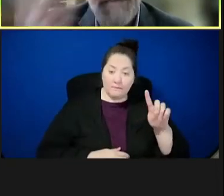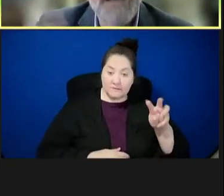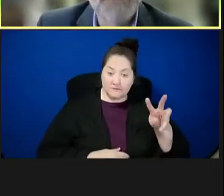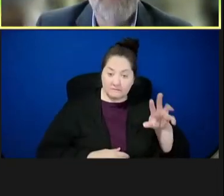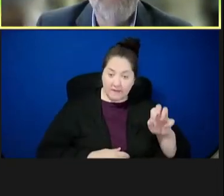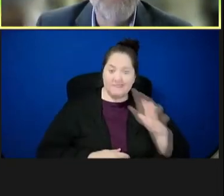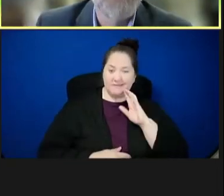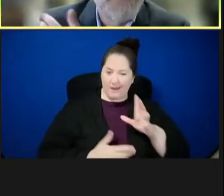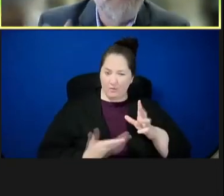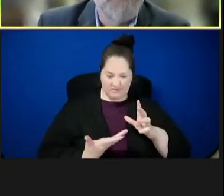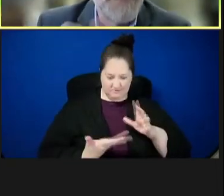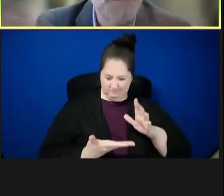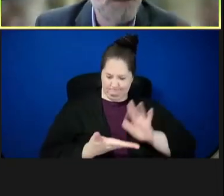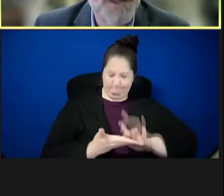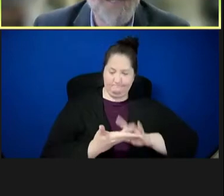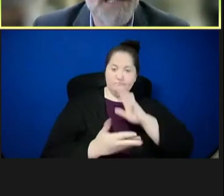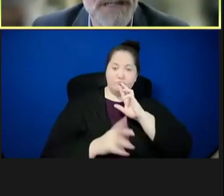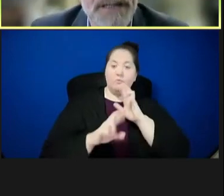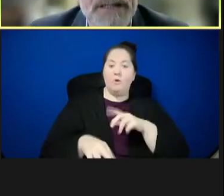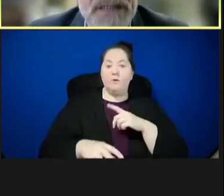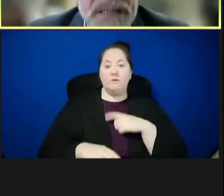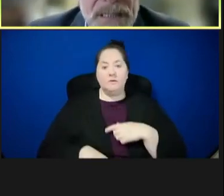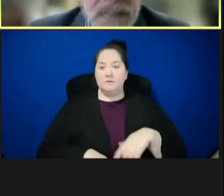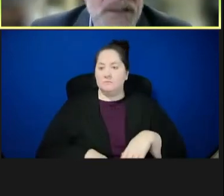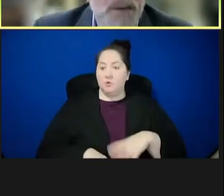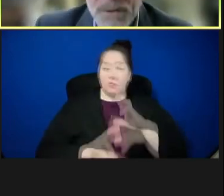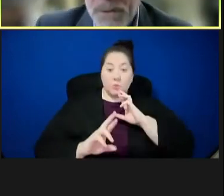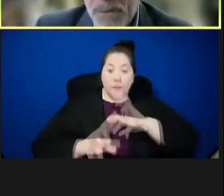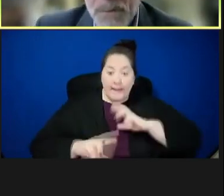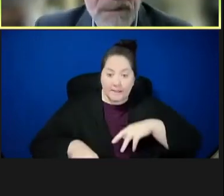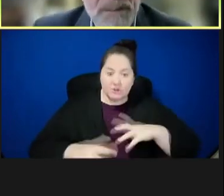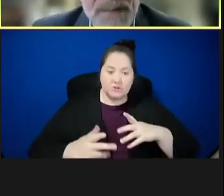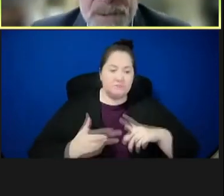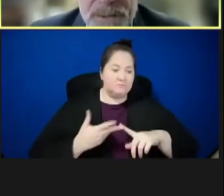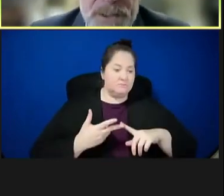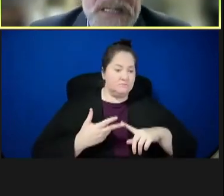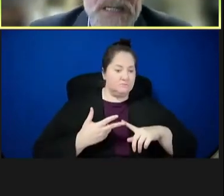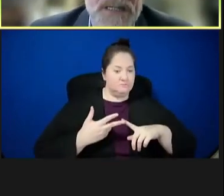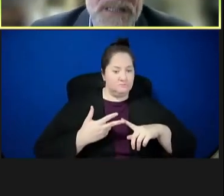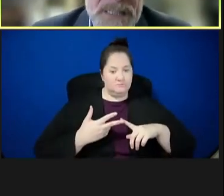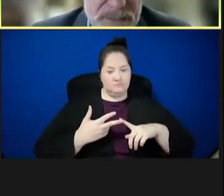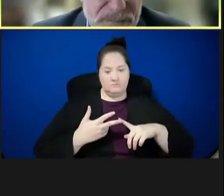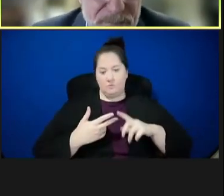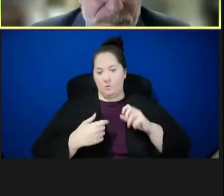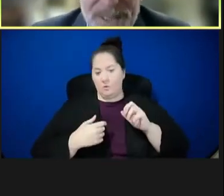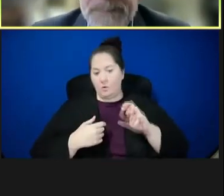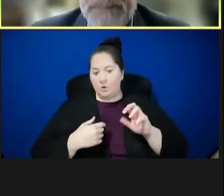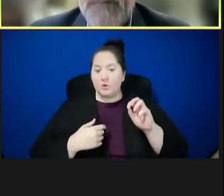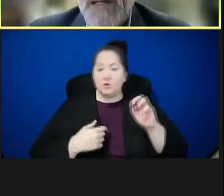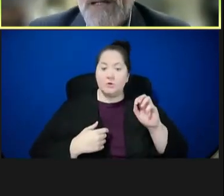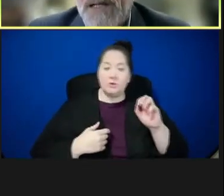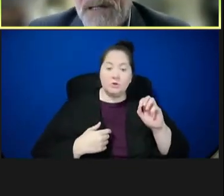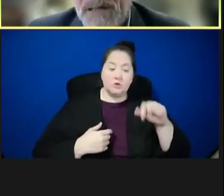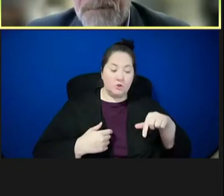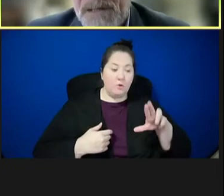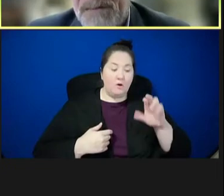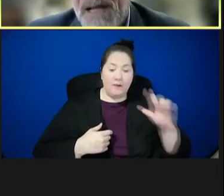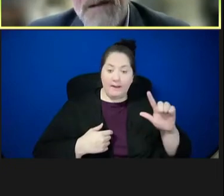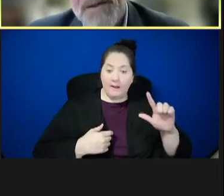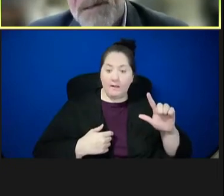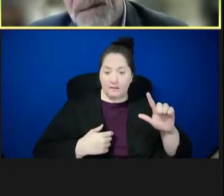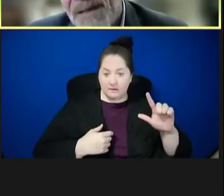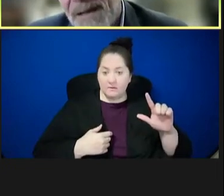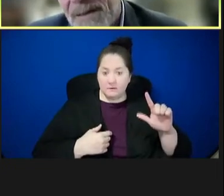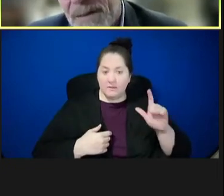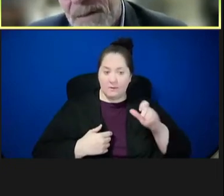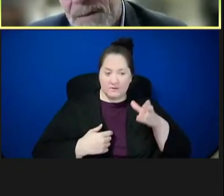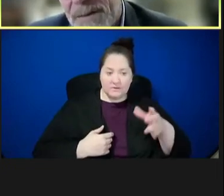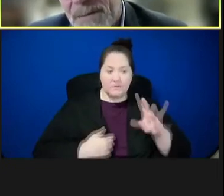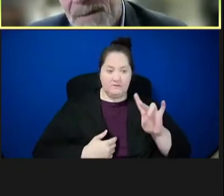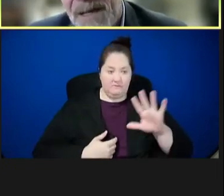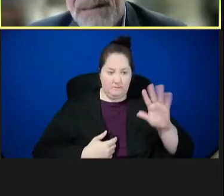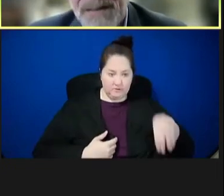Things like reactogenicity or QOL measures, 75 percent. The timeline to submit the IND,